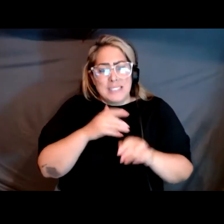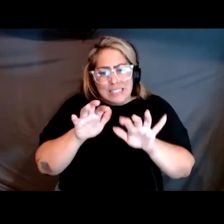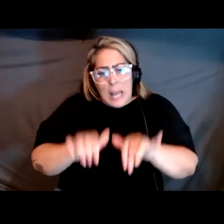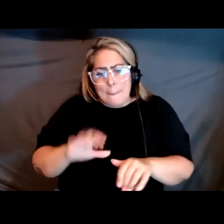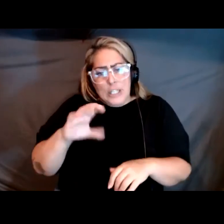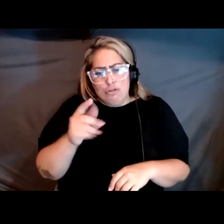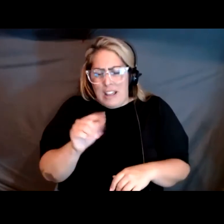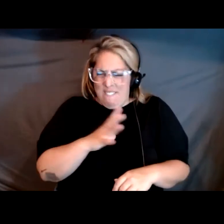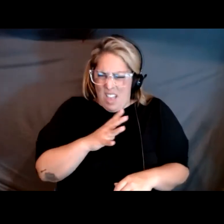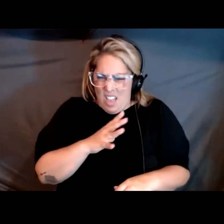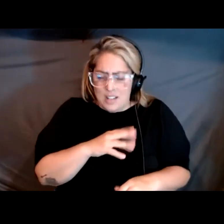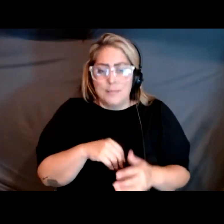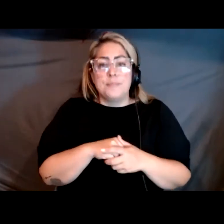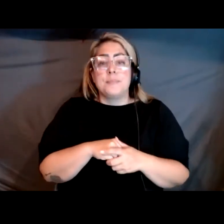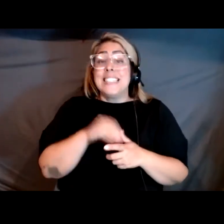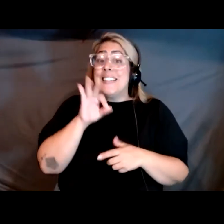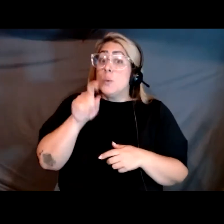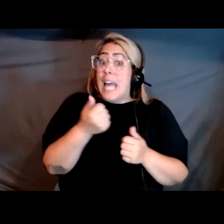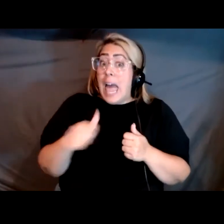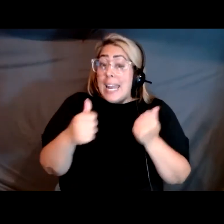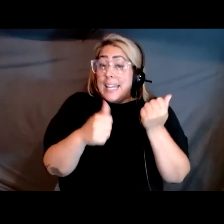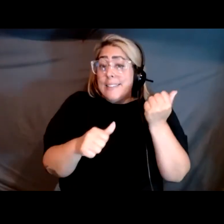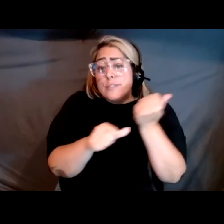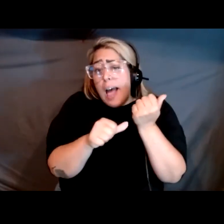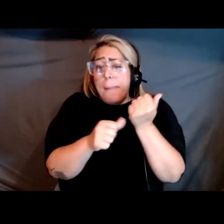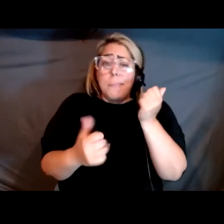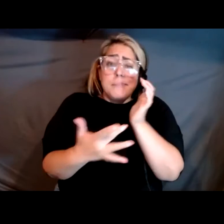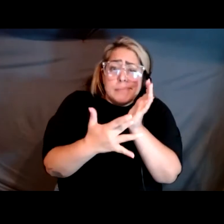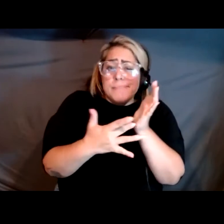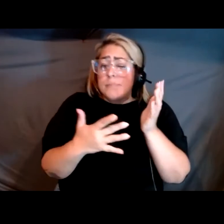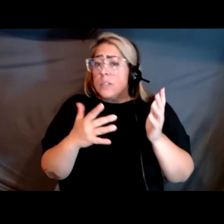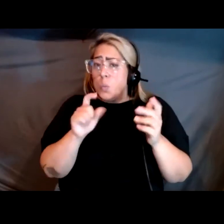or require technical support, please feel free to message one of us.